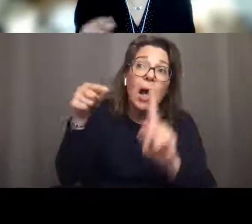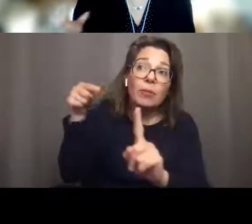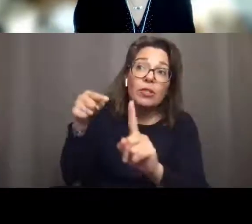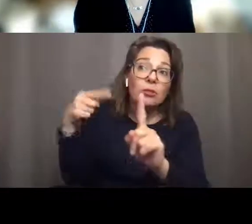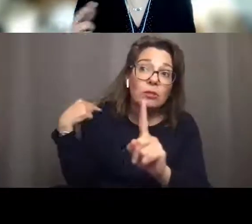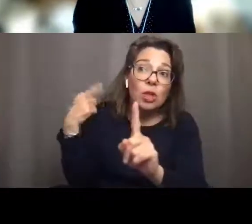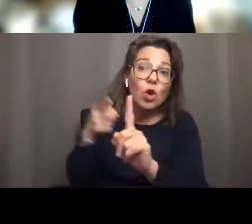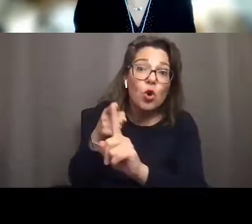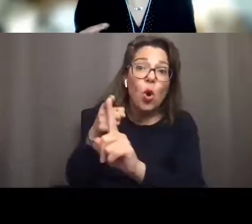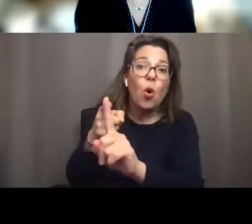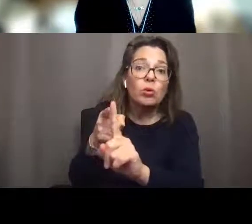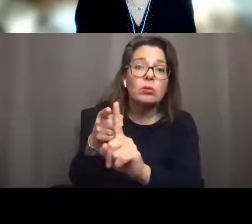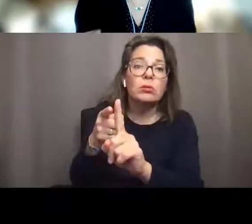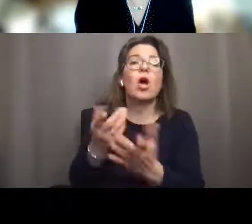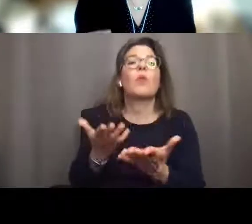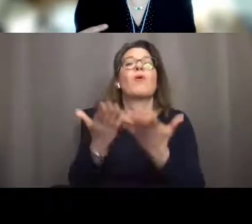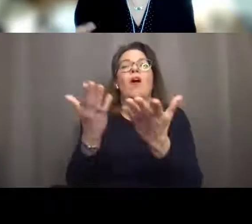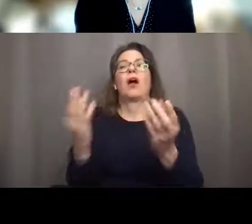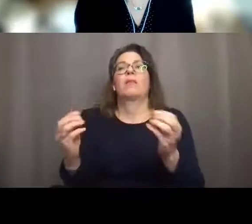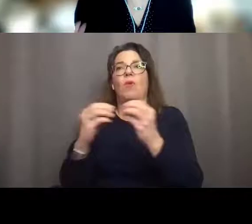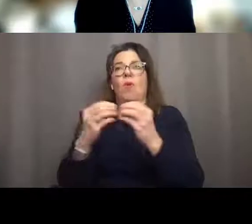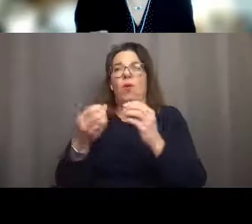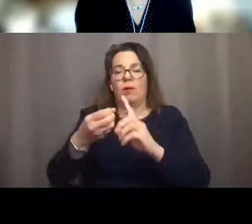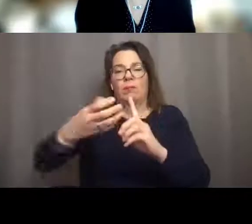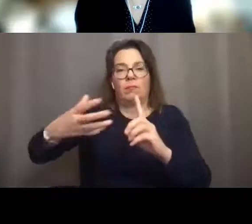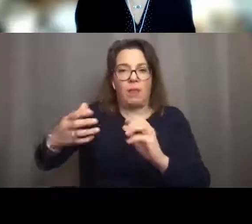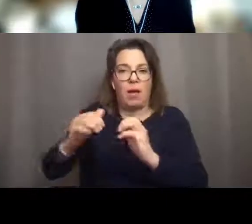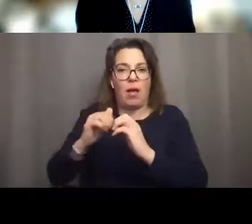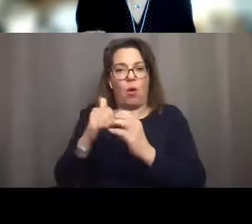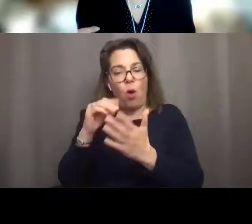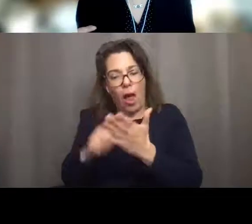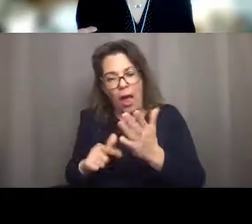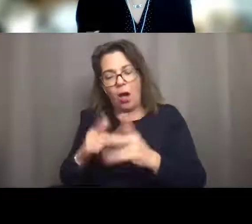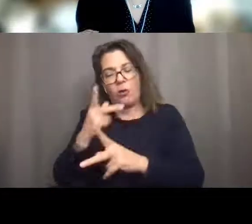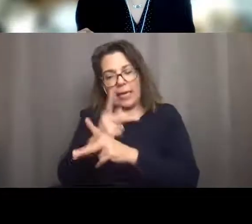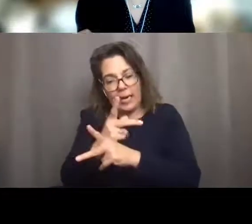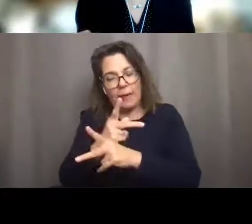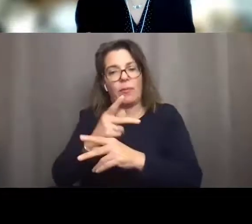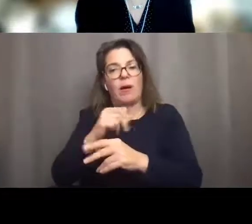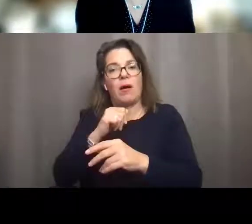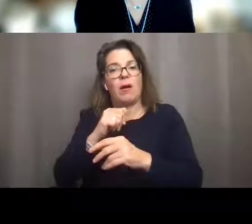you'll have to provide more information how you … steps you have taken to ensure robust and unbiased results,